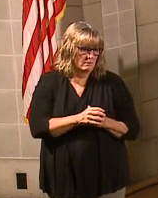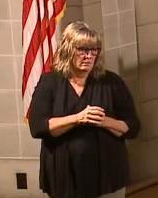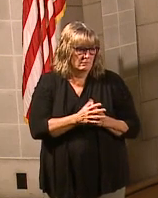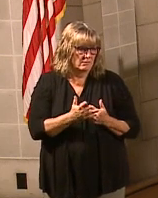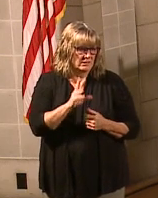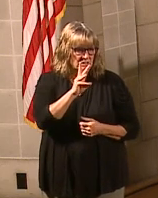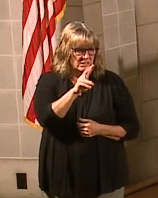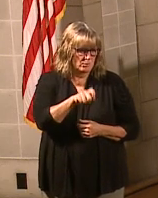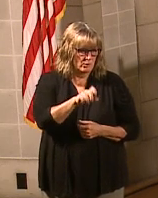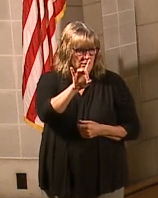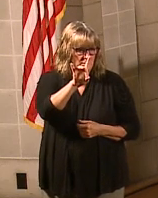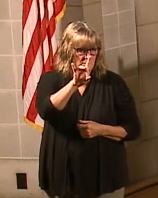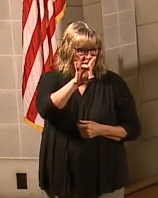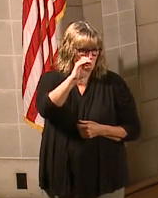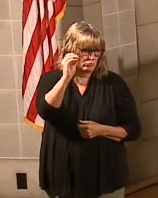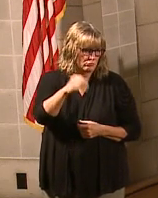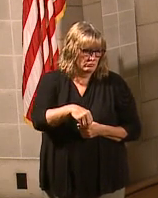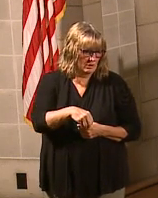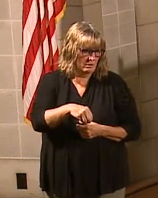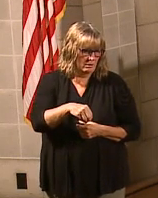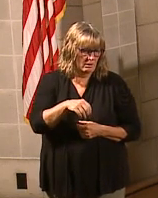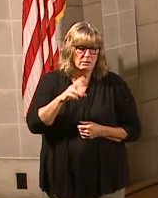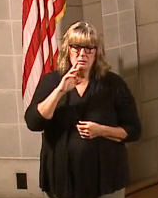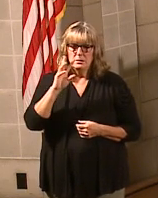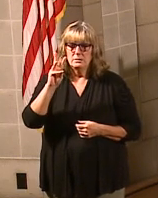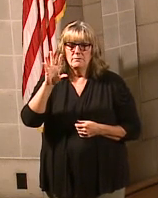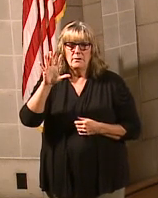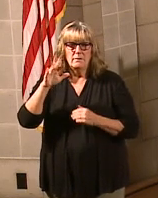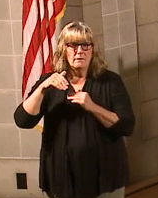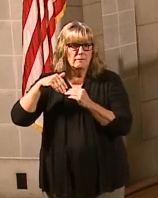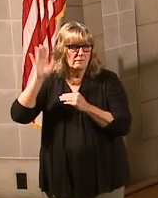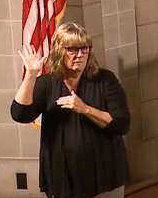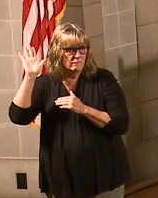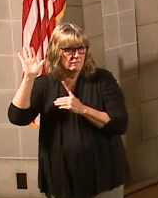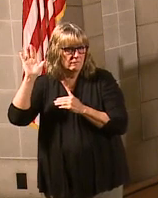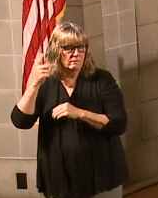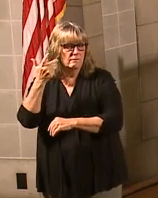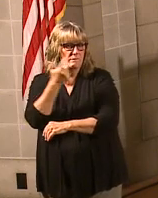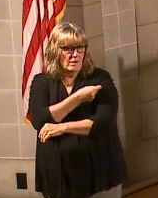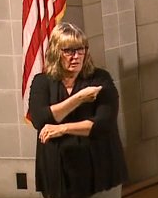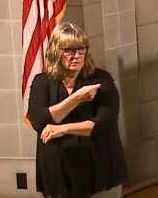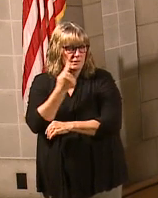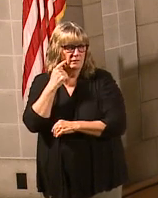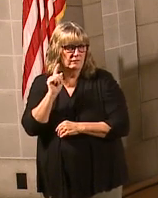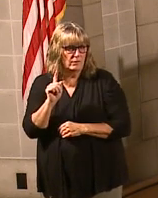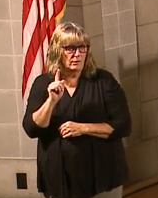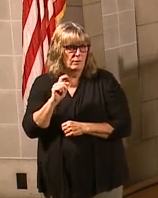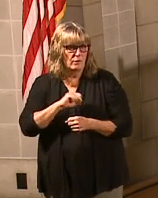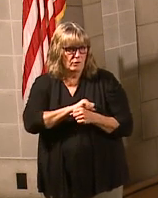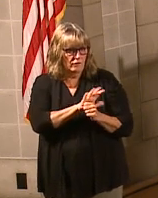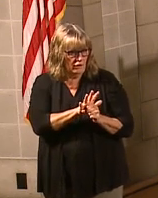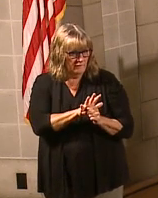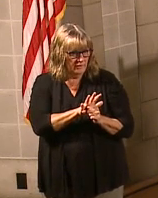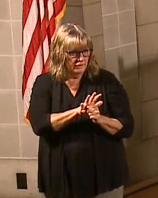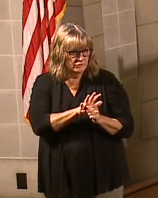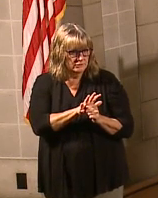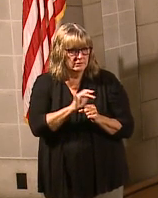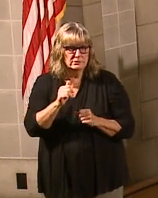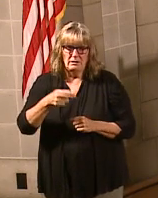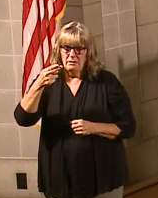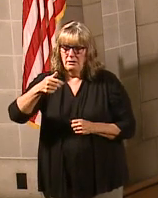AND WE HAVE A HIGHER PERCENTAGE